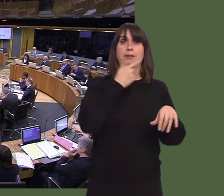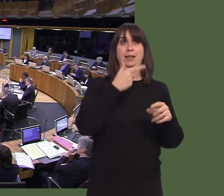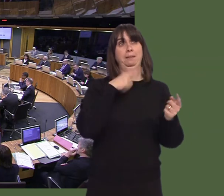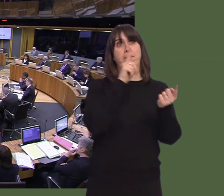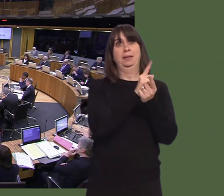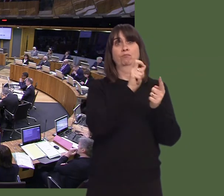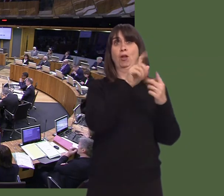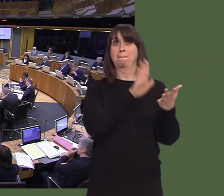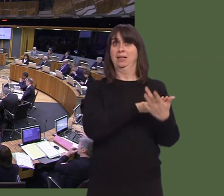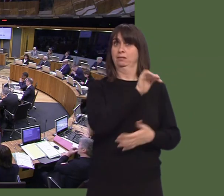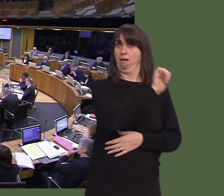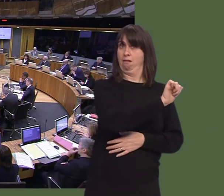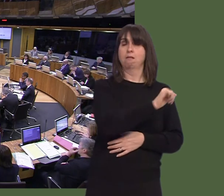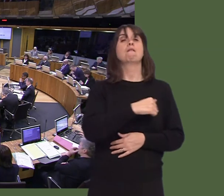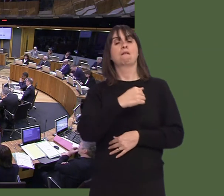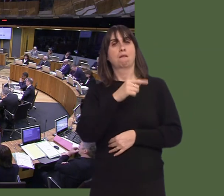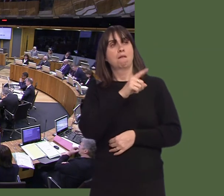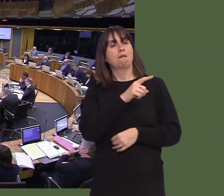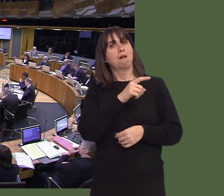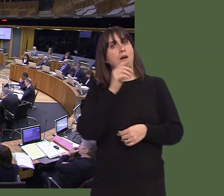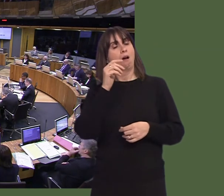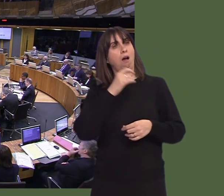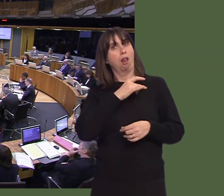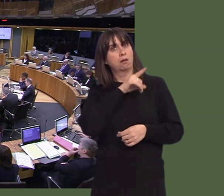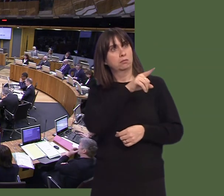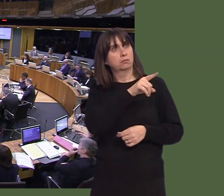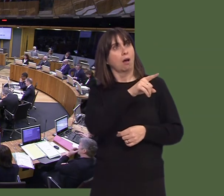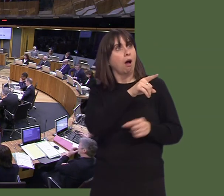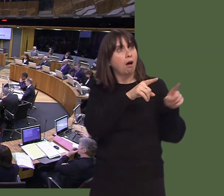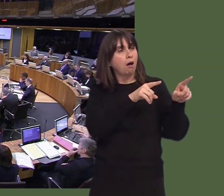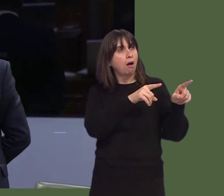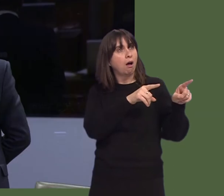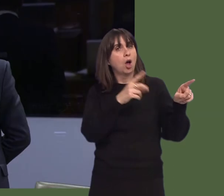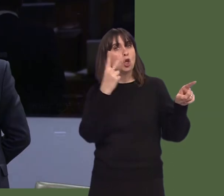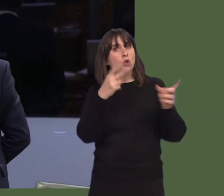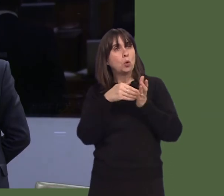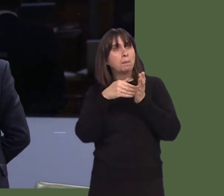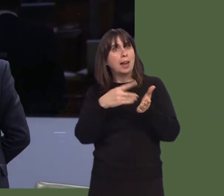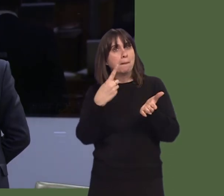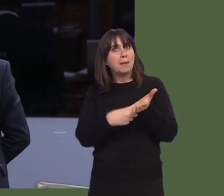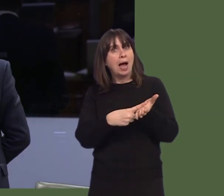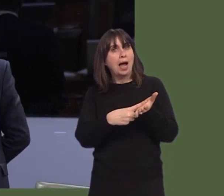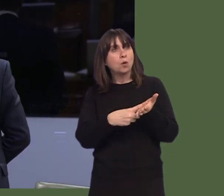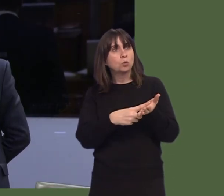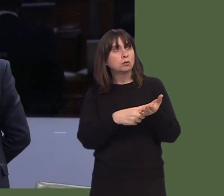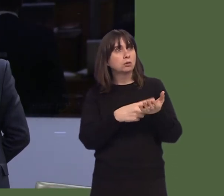But the Irish Road Haulage Association are very, very concerned about the potential for delay. They don't see border controls in terms of there being passport controls, but their concerns